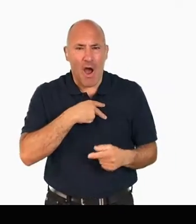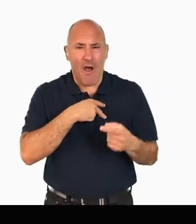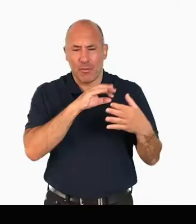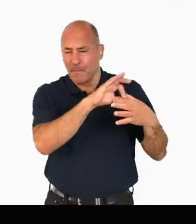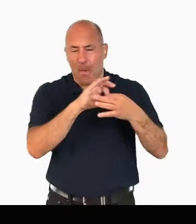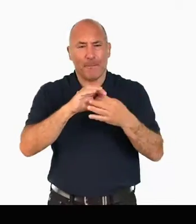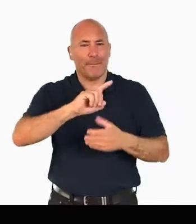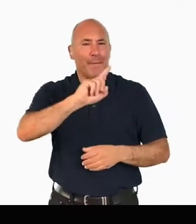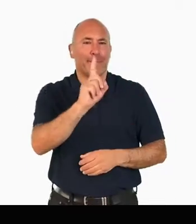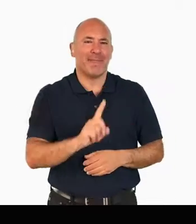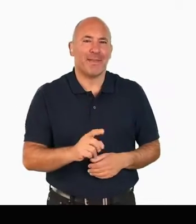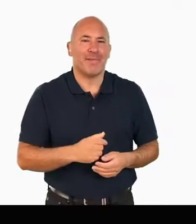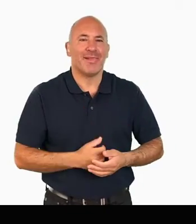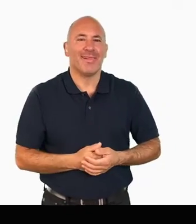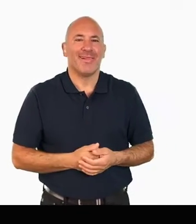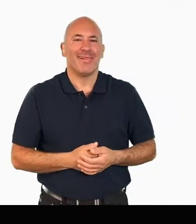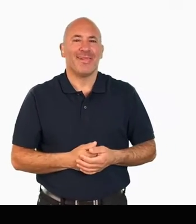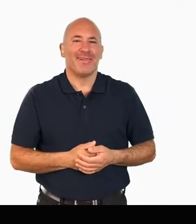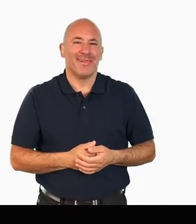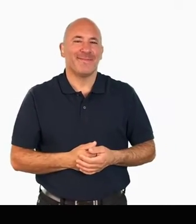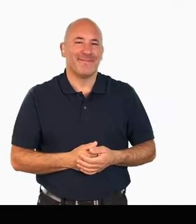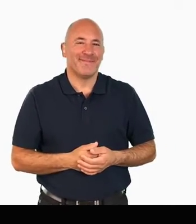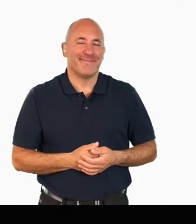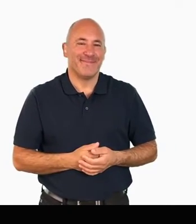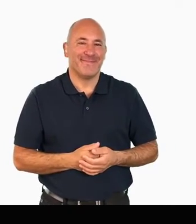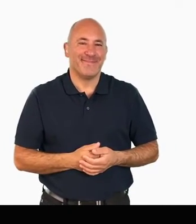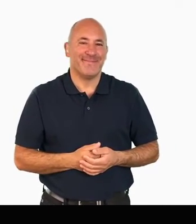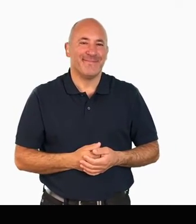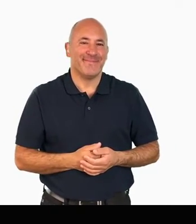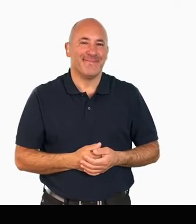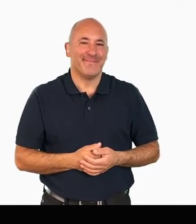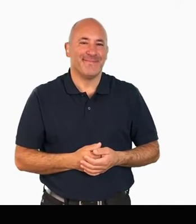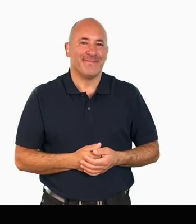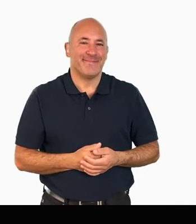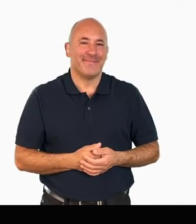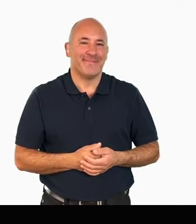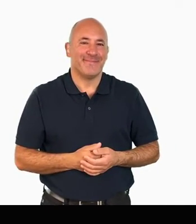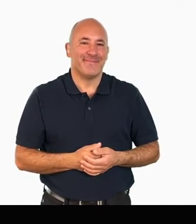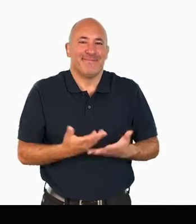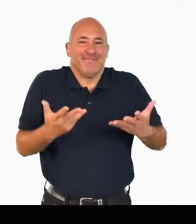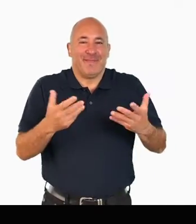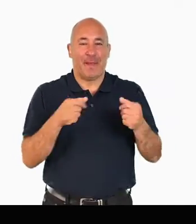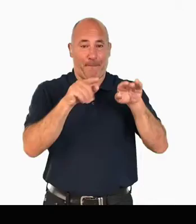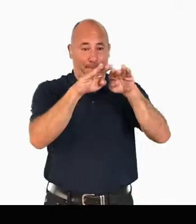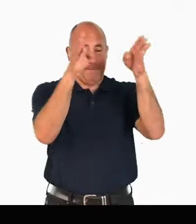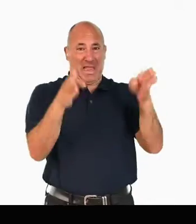really good staff around working with people. It was, I mean, the Building was ramshackle, but it was always